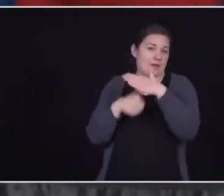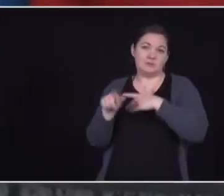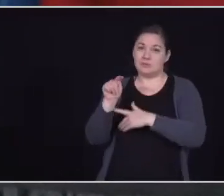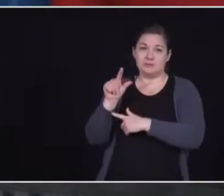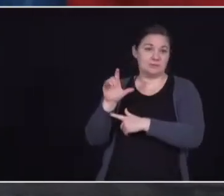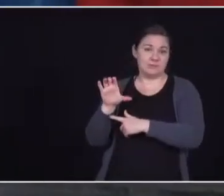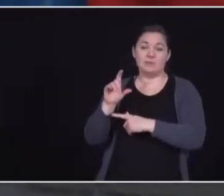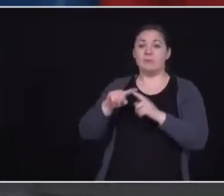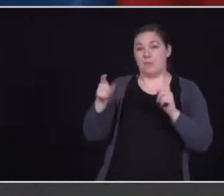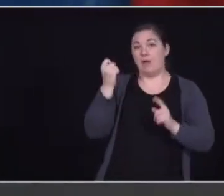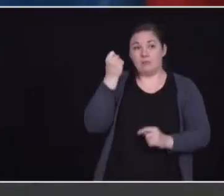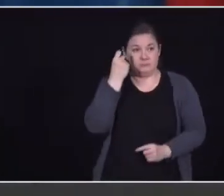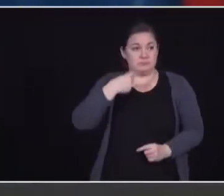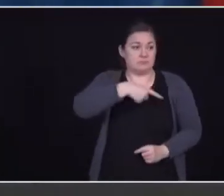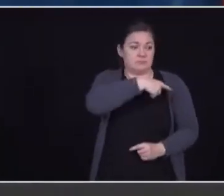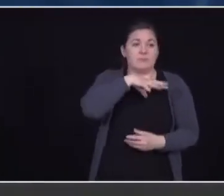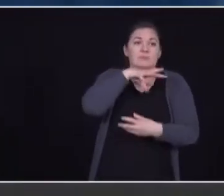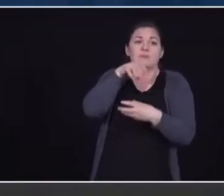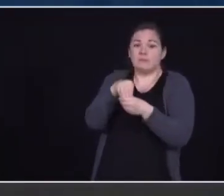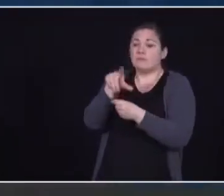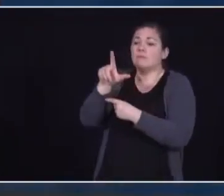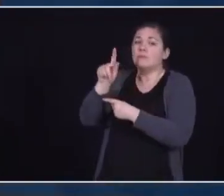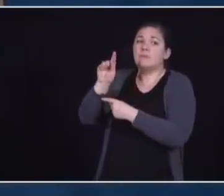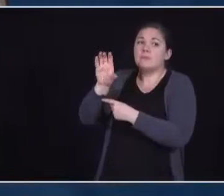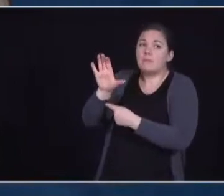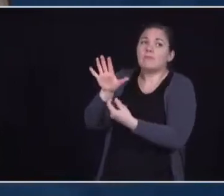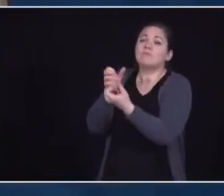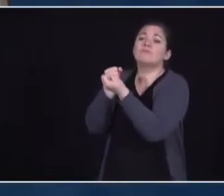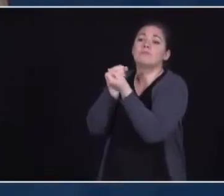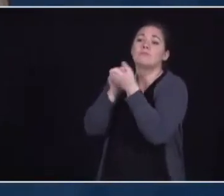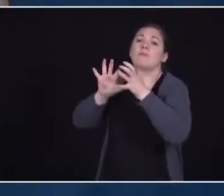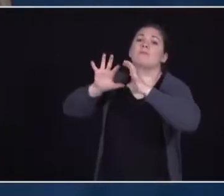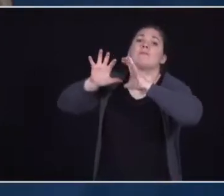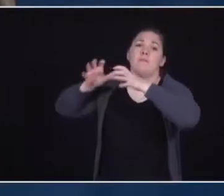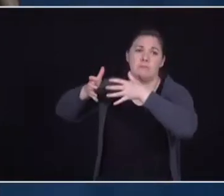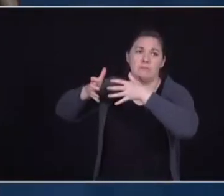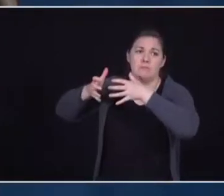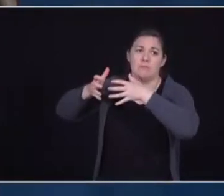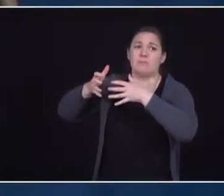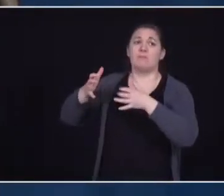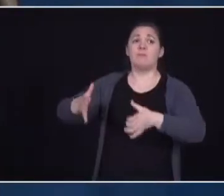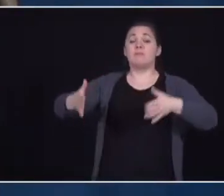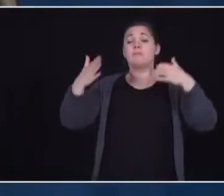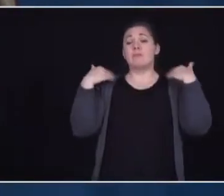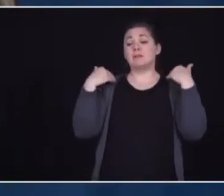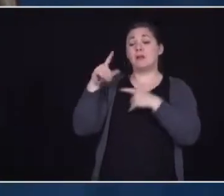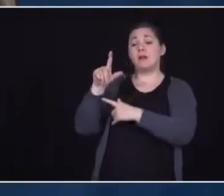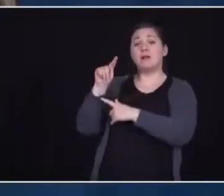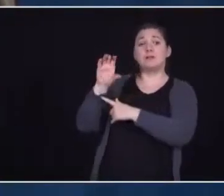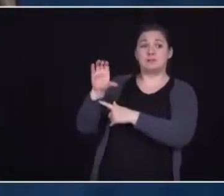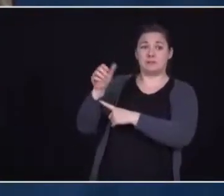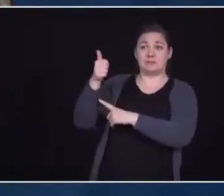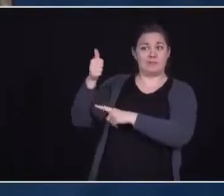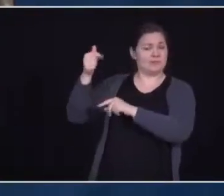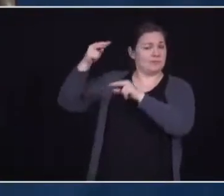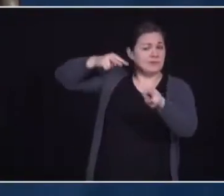are being maintained? Obviously none of us are with the ministry of long-term care here.